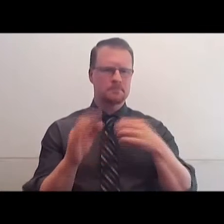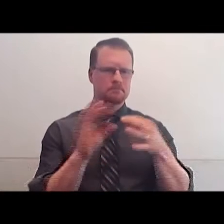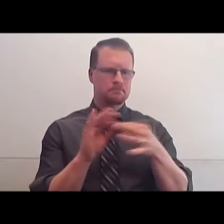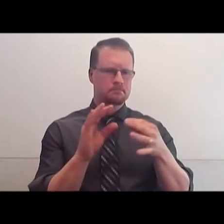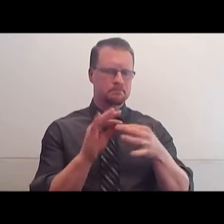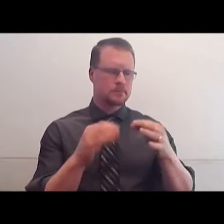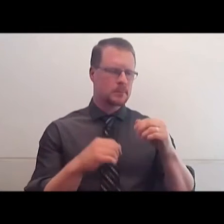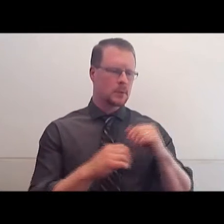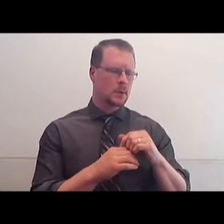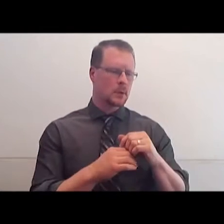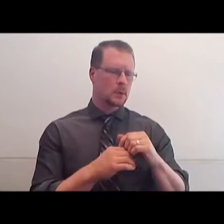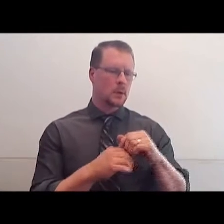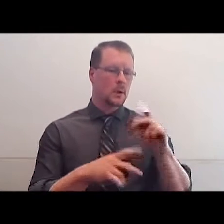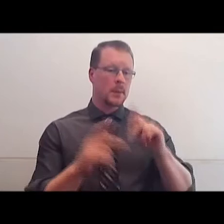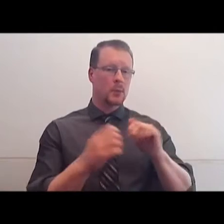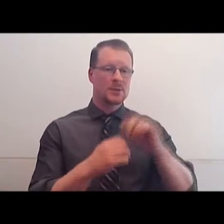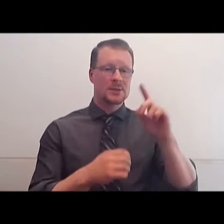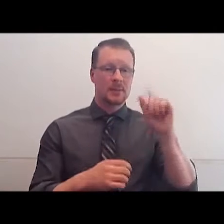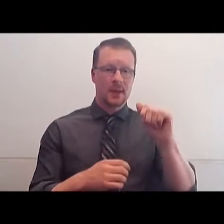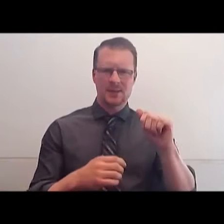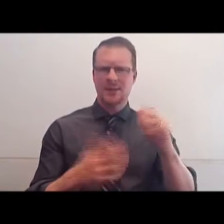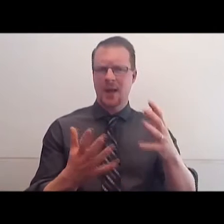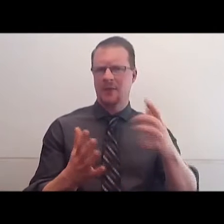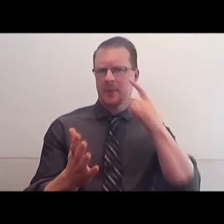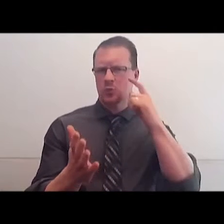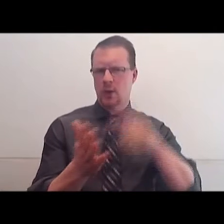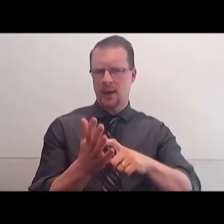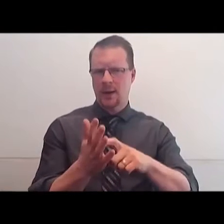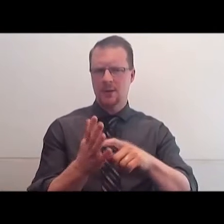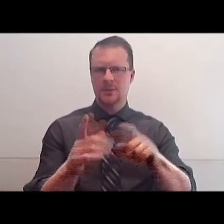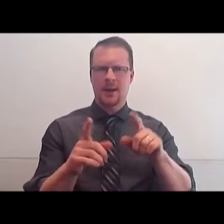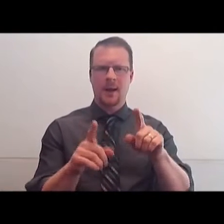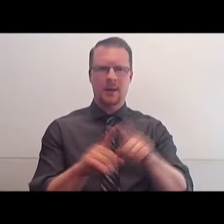Another point of relevance. People with disabilities